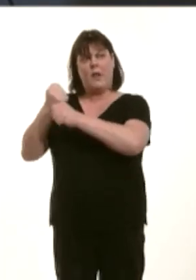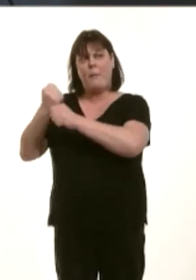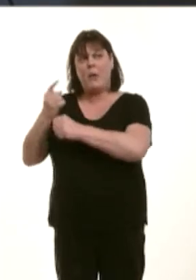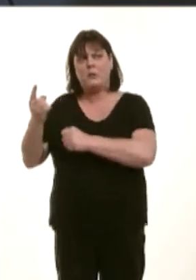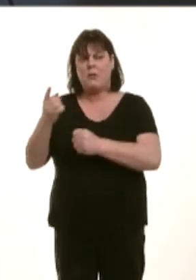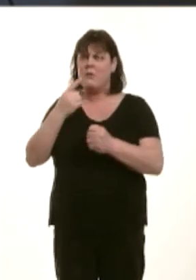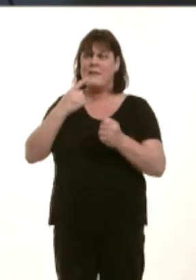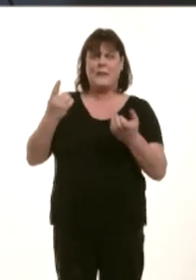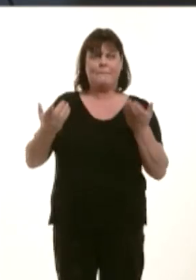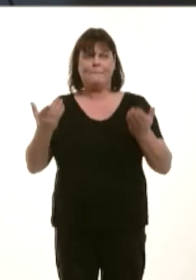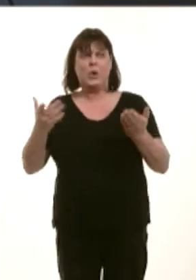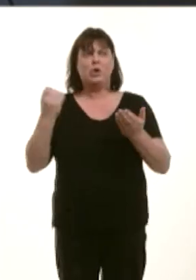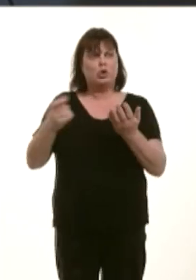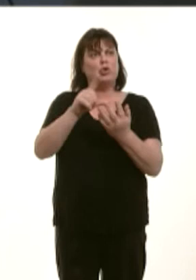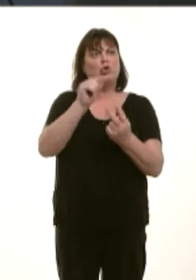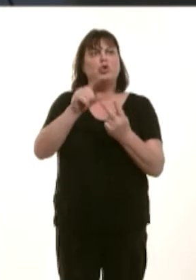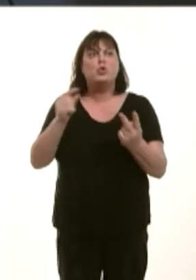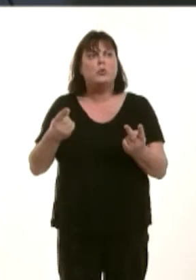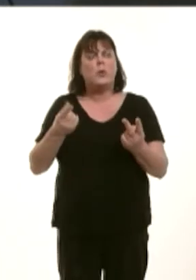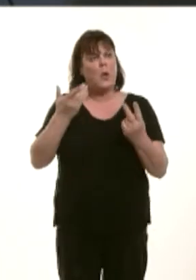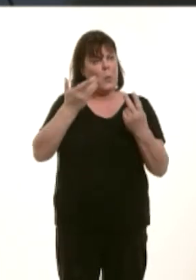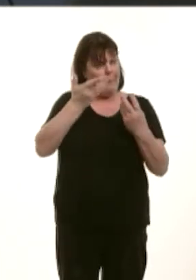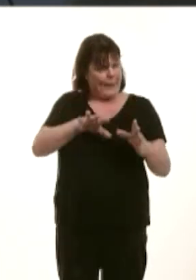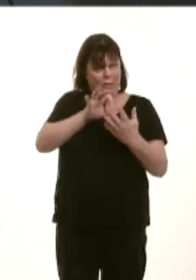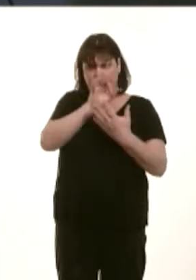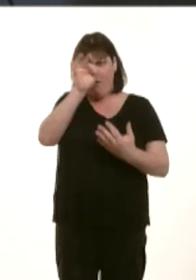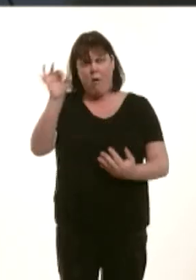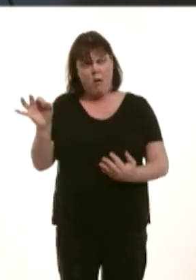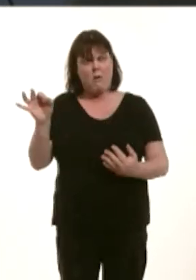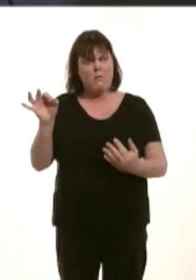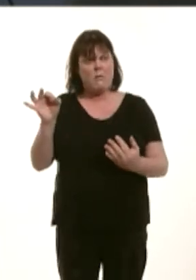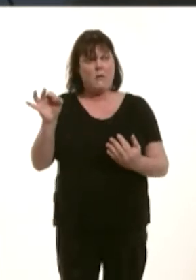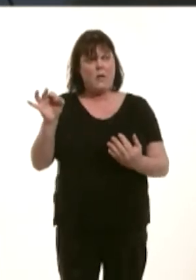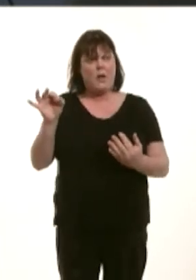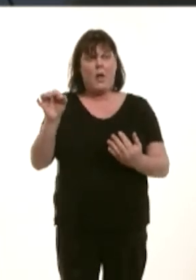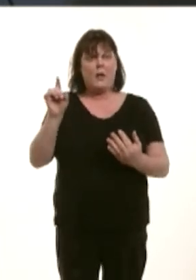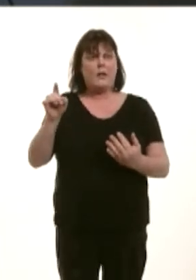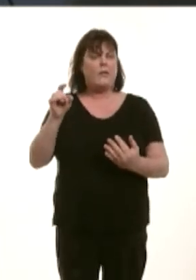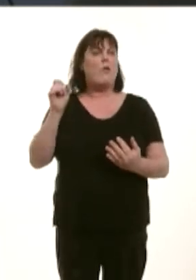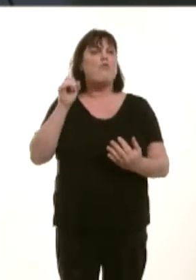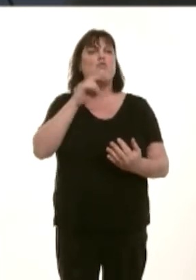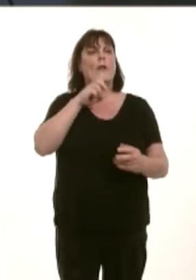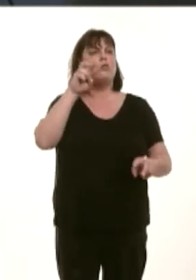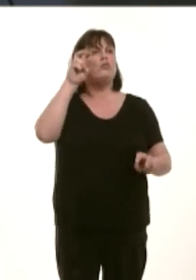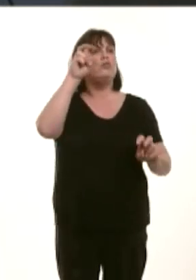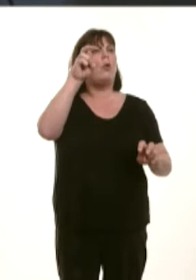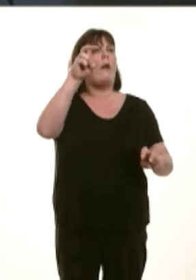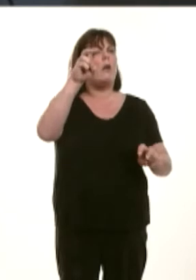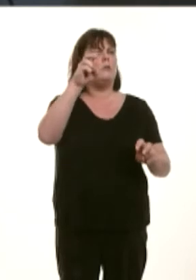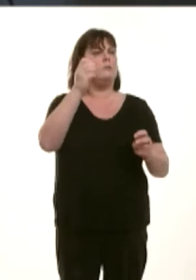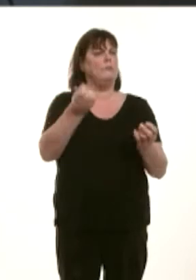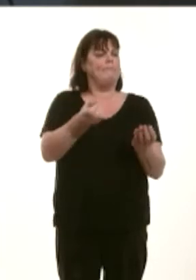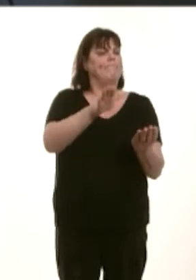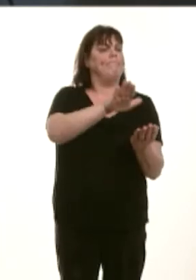clear in your response, that the red dragon should at least be included on the licence,